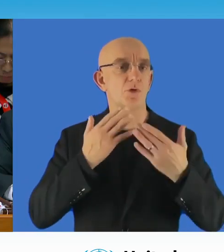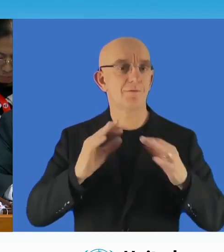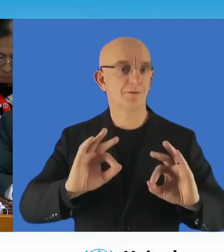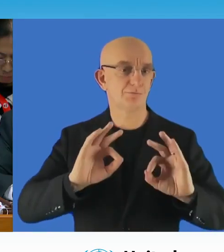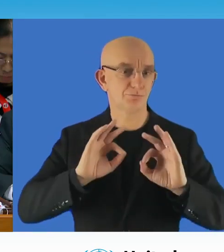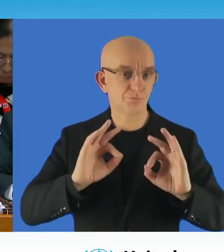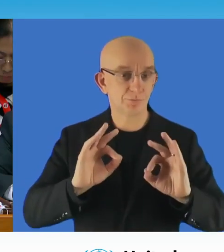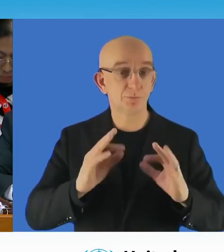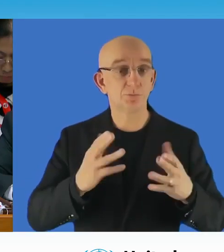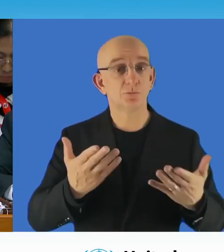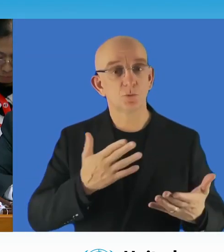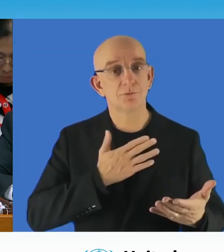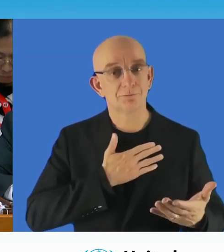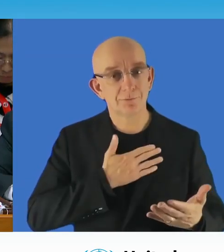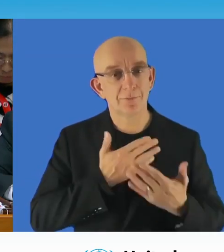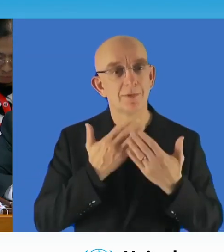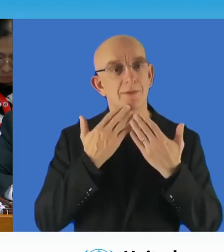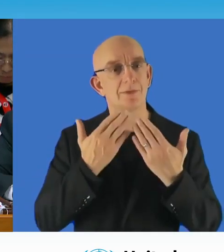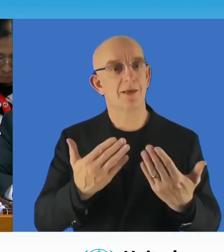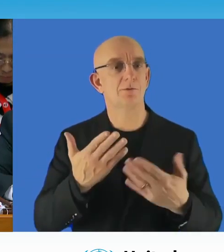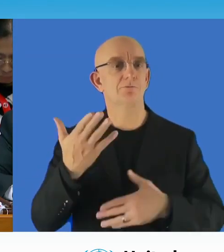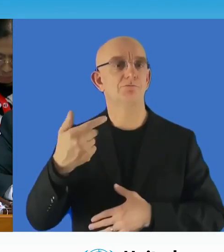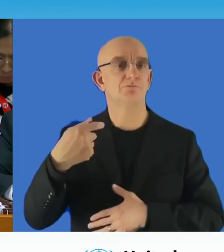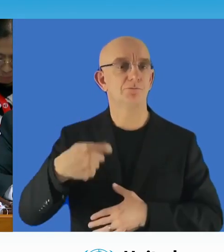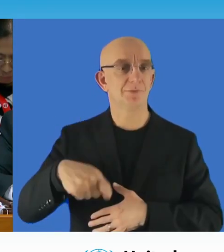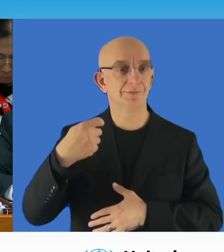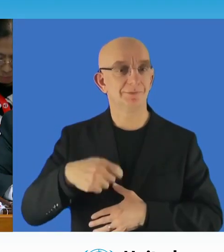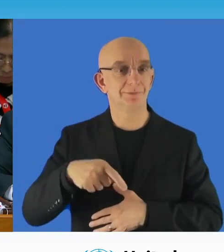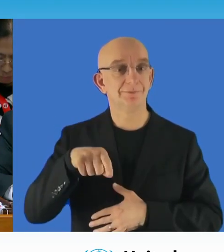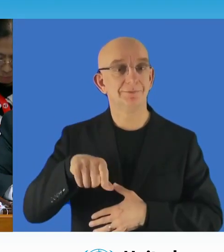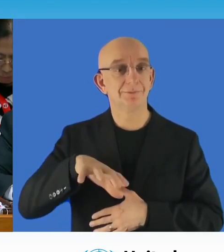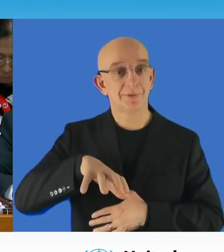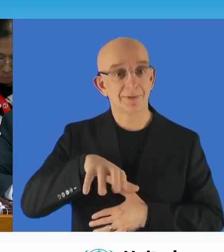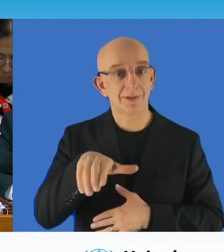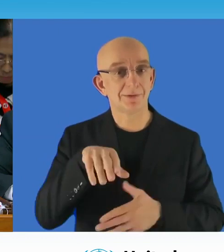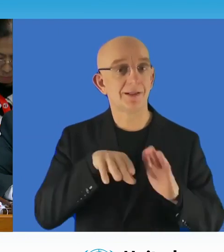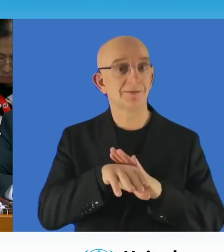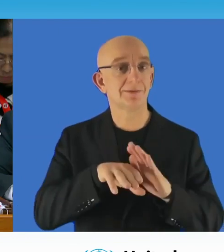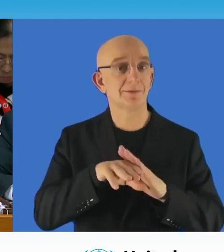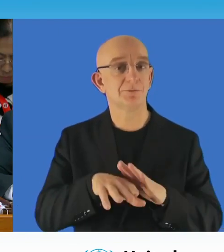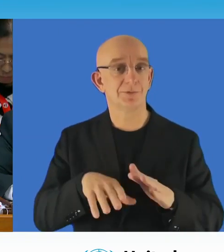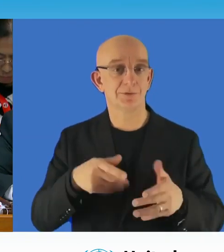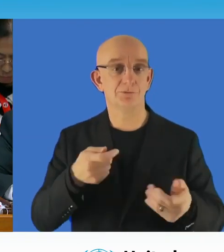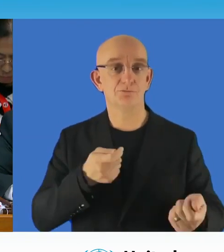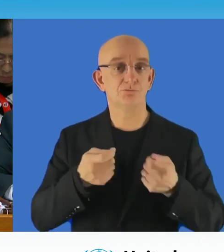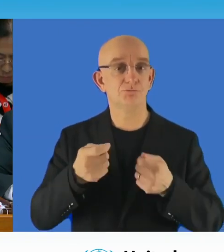president of the national accessibility authority of Greece who participated this year as a speaker